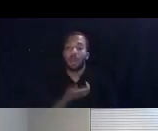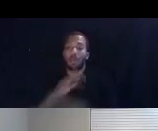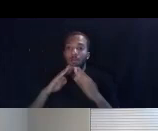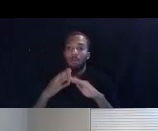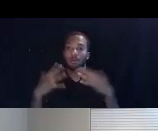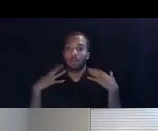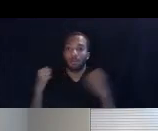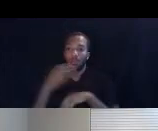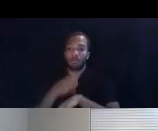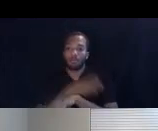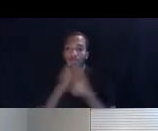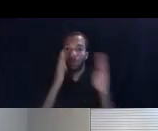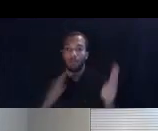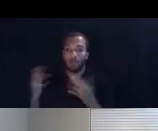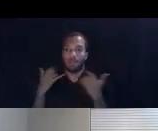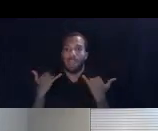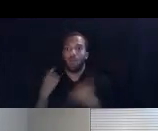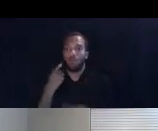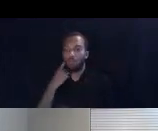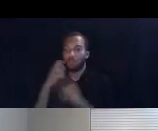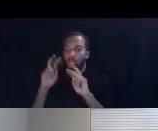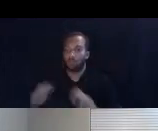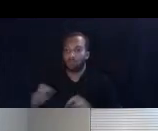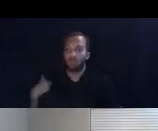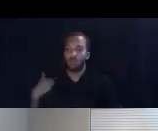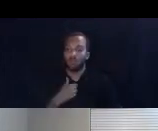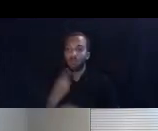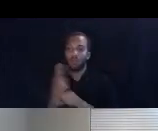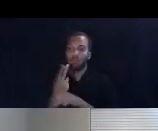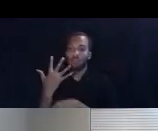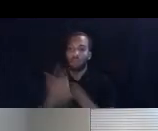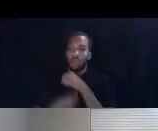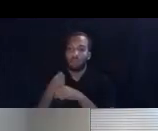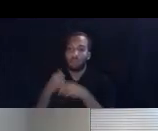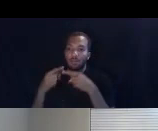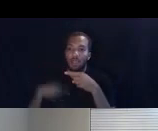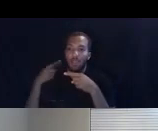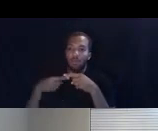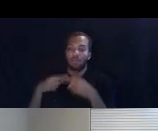our current one, we run on a five year cycle. So our priorities stay for five years.